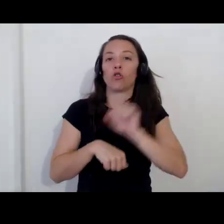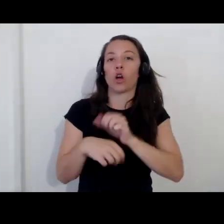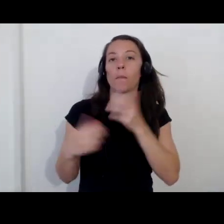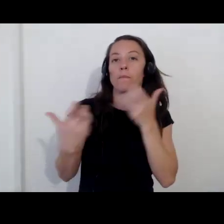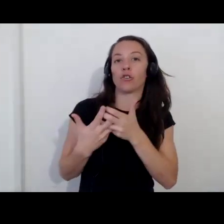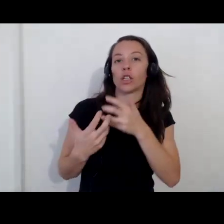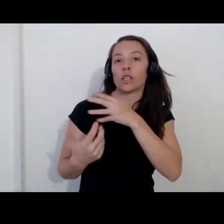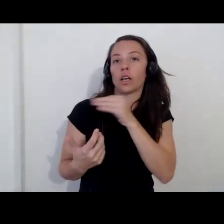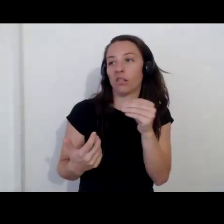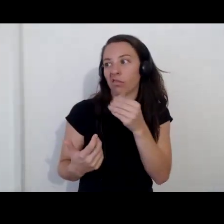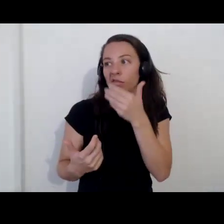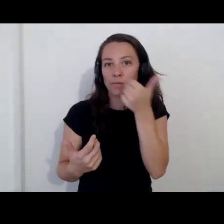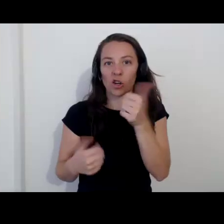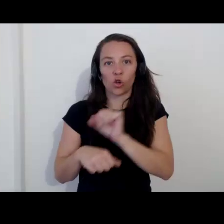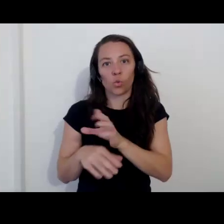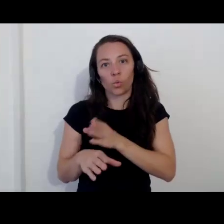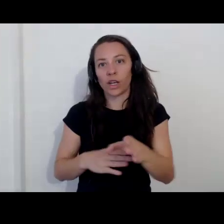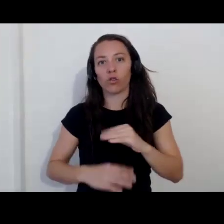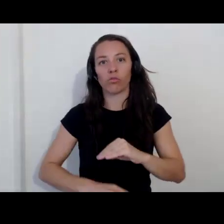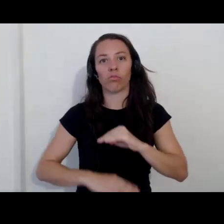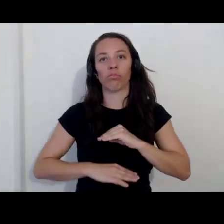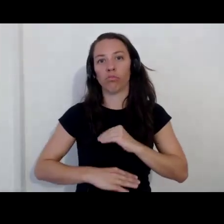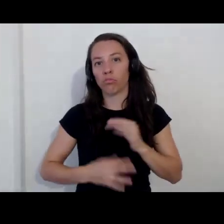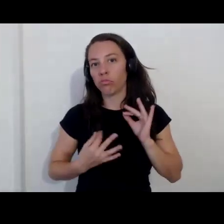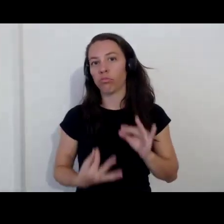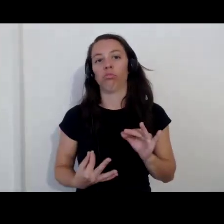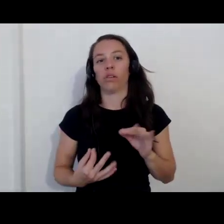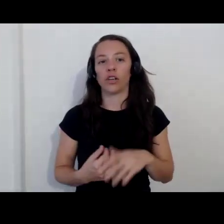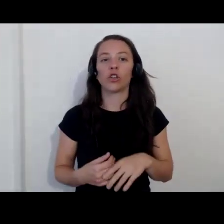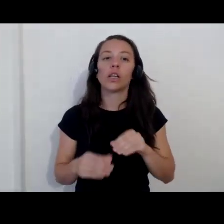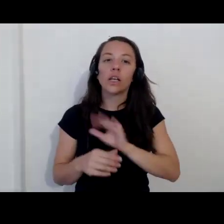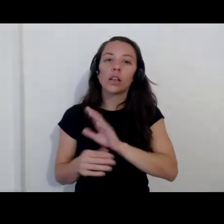career satisfaction within their roles within their career and that's the approach that we are taking at Making Space.